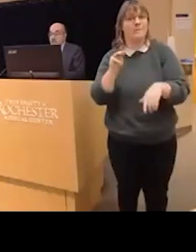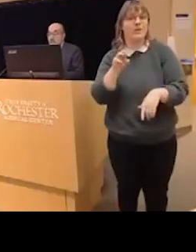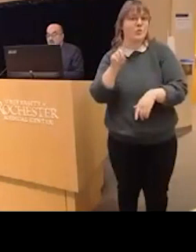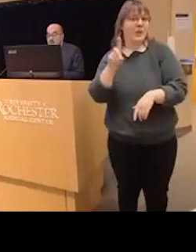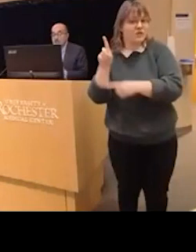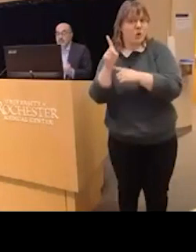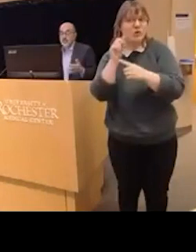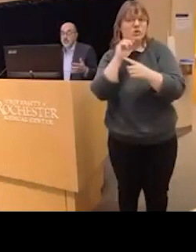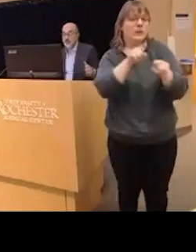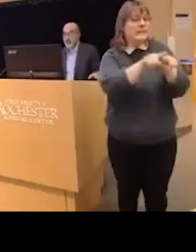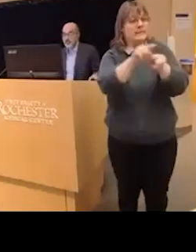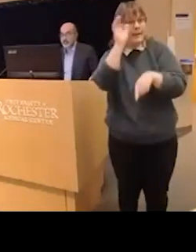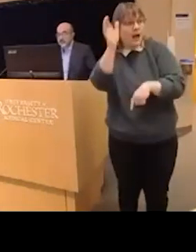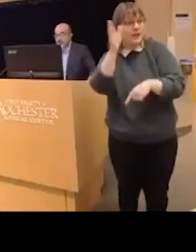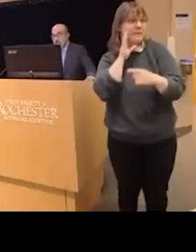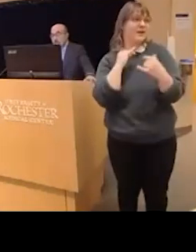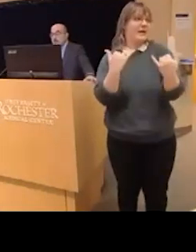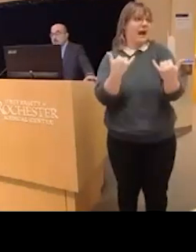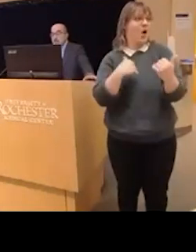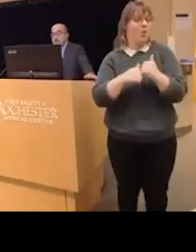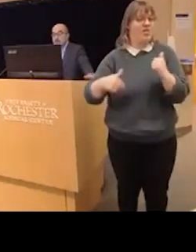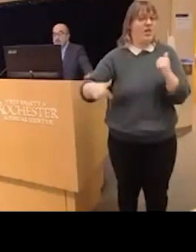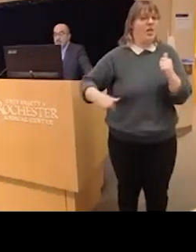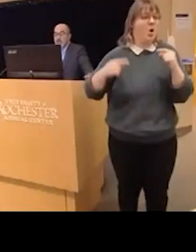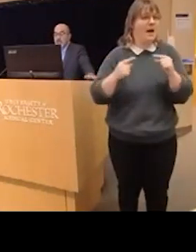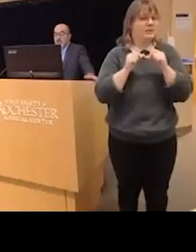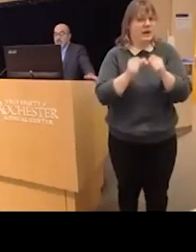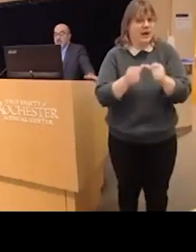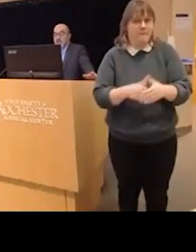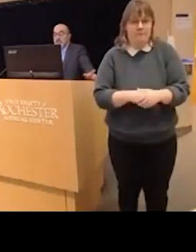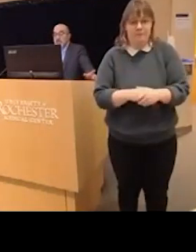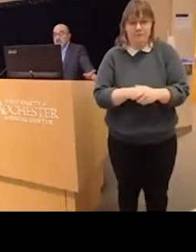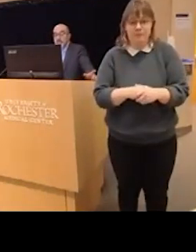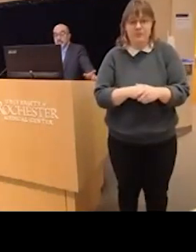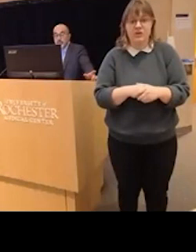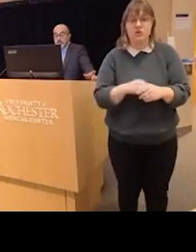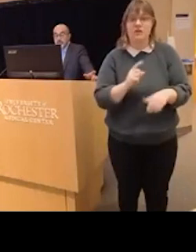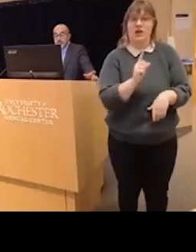what the Playbook is so um and what we do in here is if at to the single treatments anti-depressants